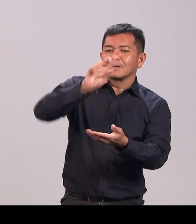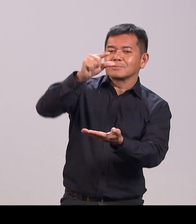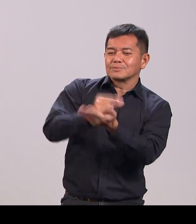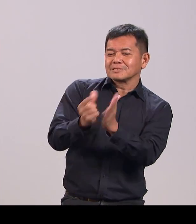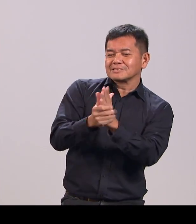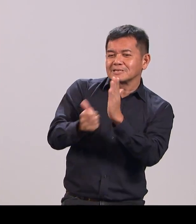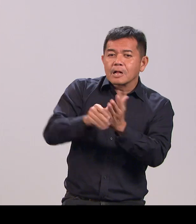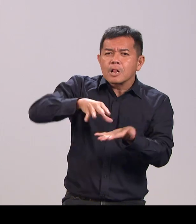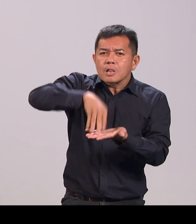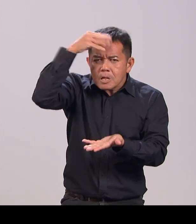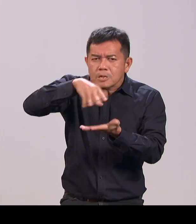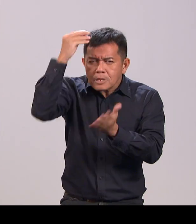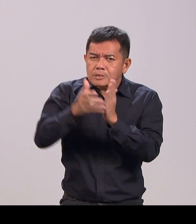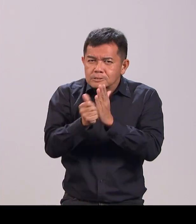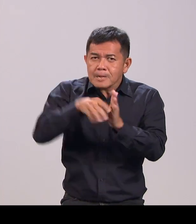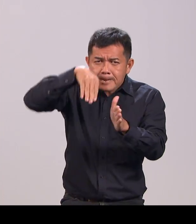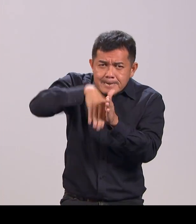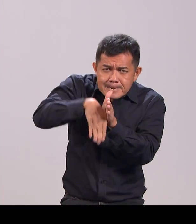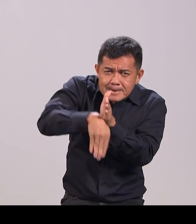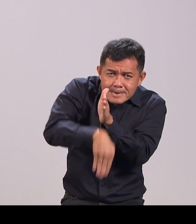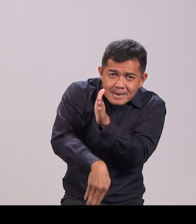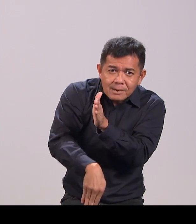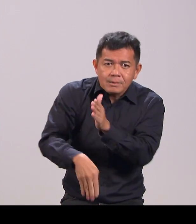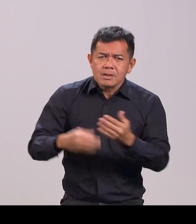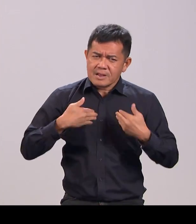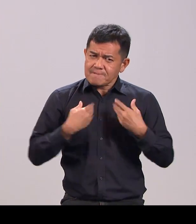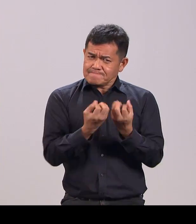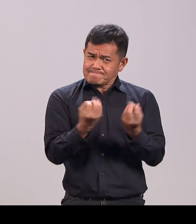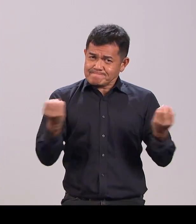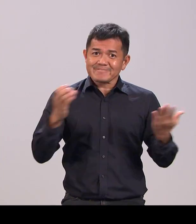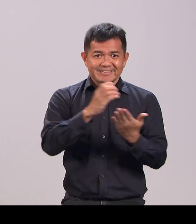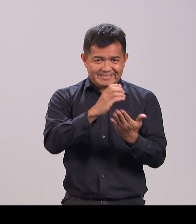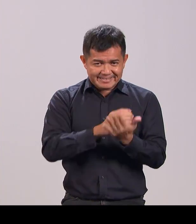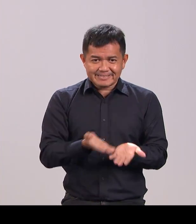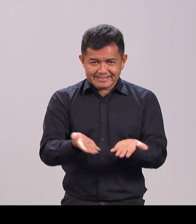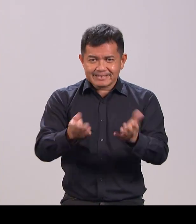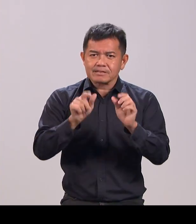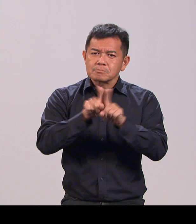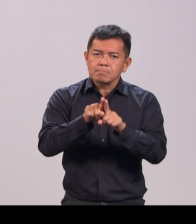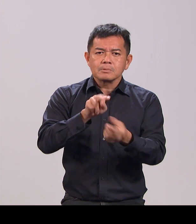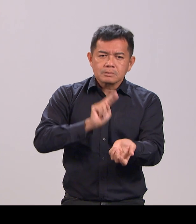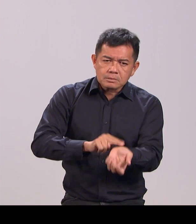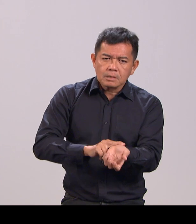And SkillsFuture offers all sorts of courses to this group. Nursing, precision engineering and pre-school education.